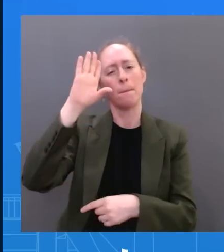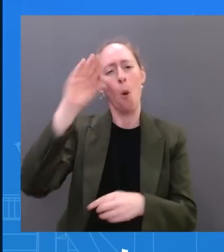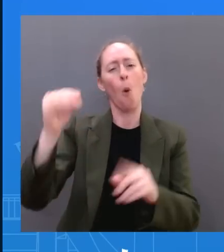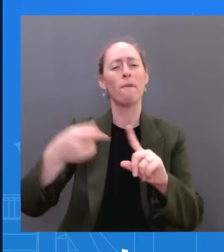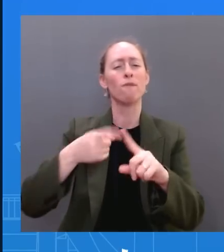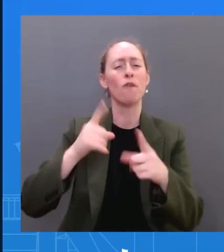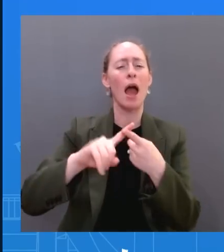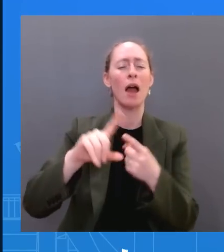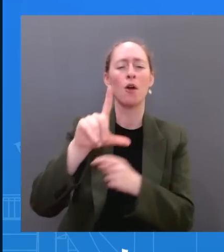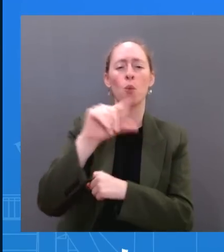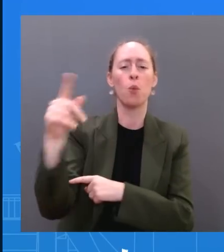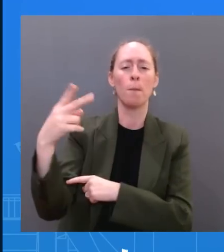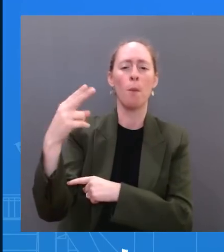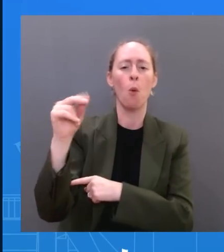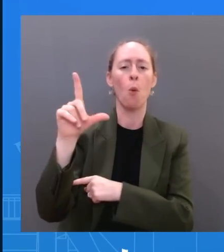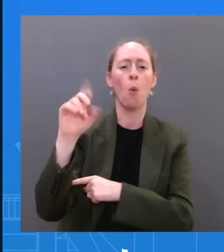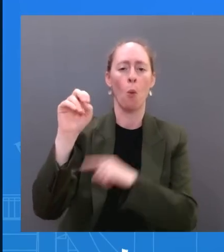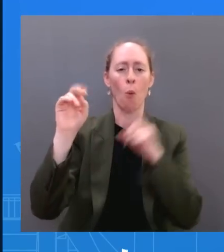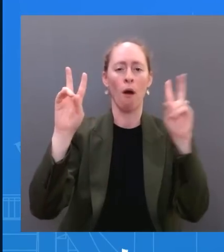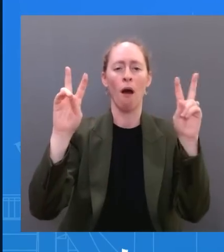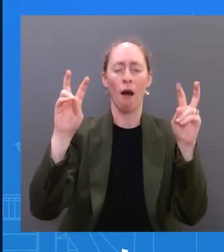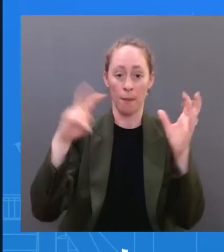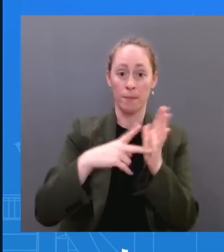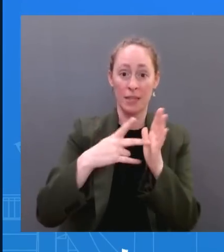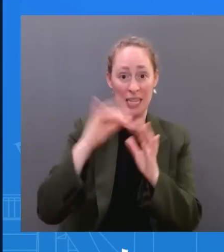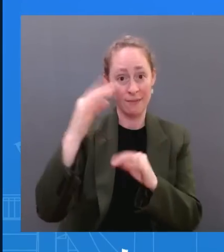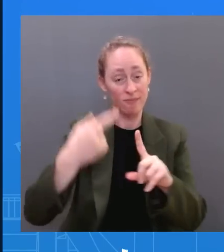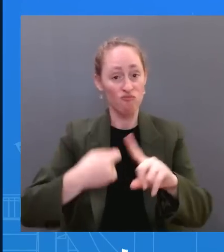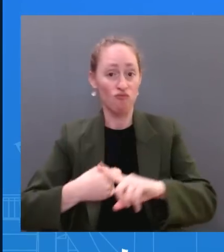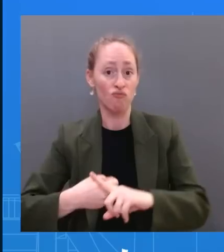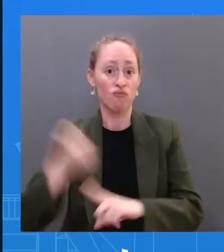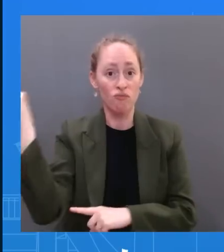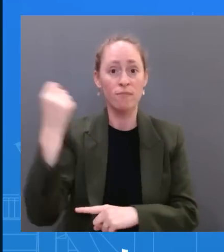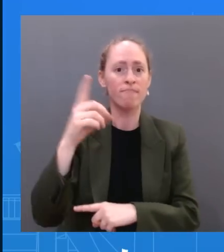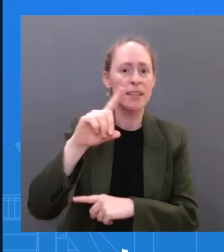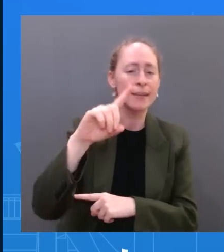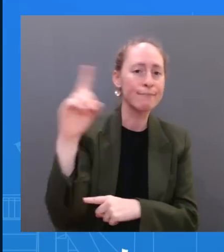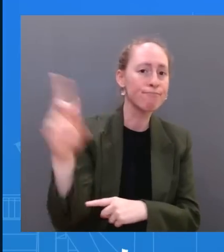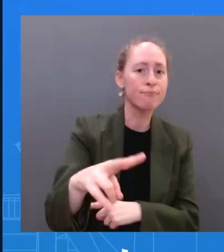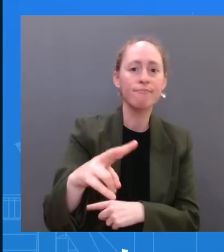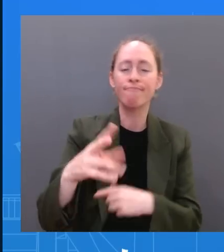And he's going to continue to do everything that he can, understa- -- and remembering that this is the President